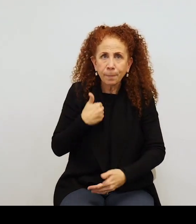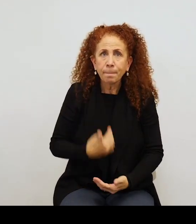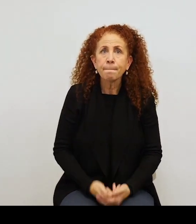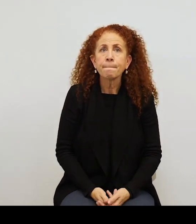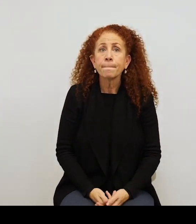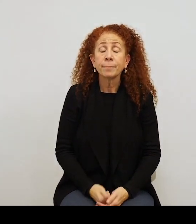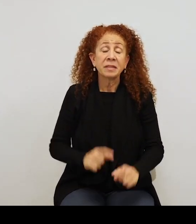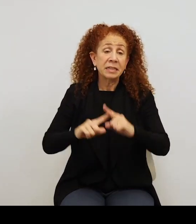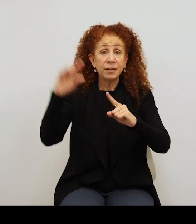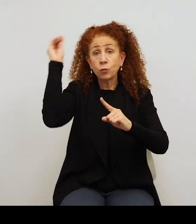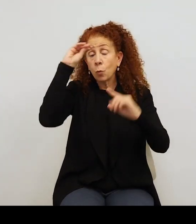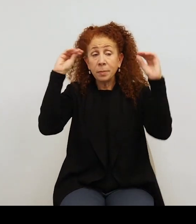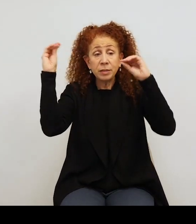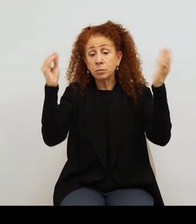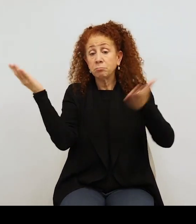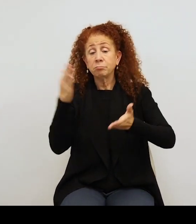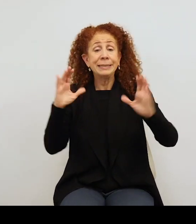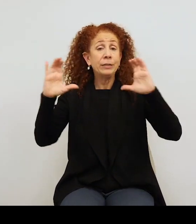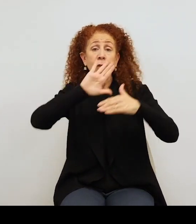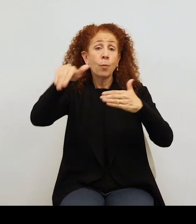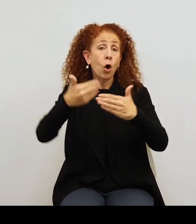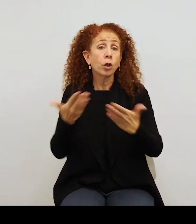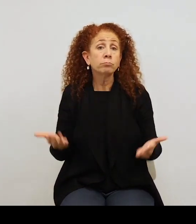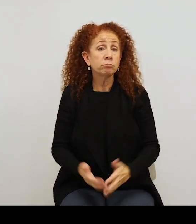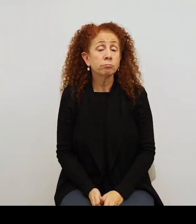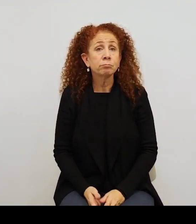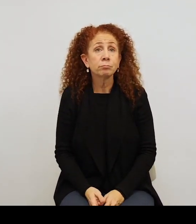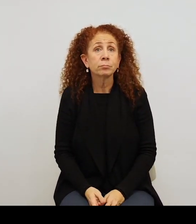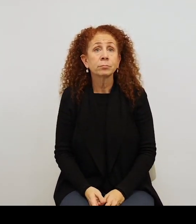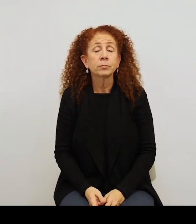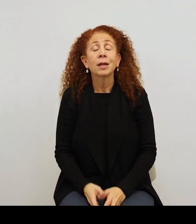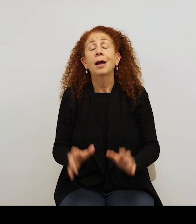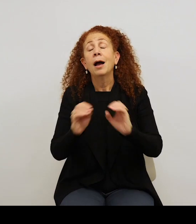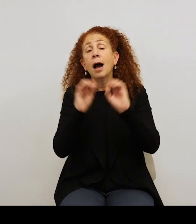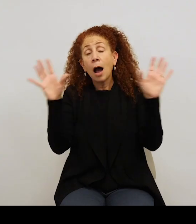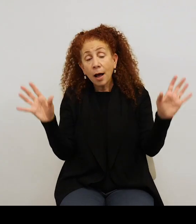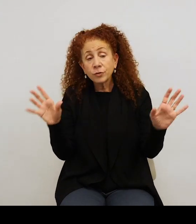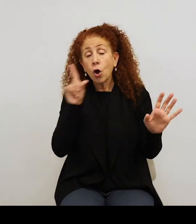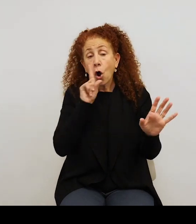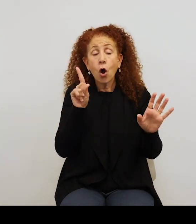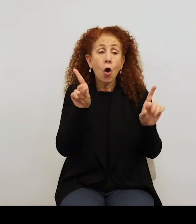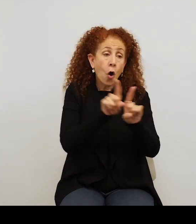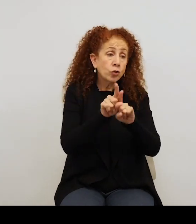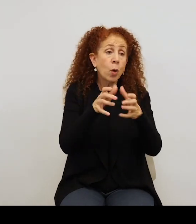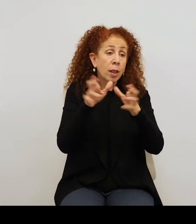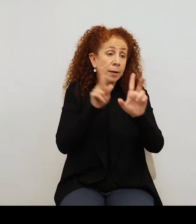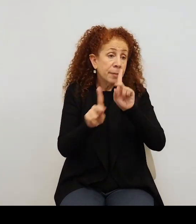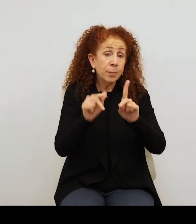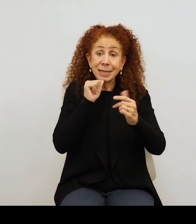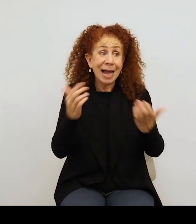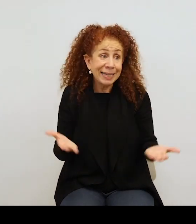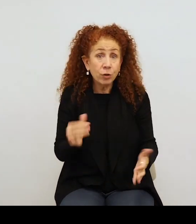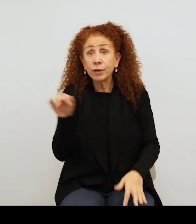Different opinions-- let them be heard. Because obviously, there are also a lot of people-- maybe they're not here-- if you are one of them,